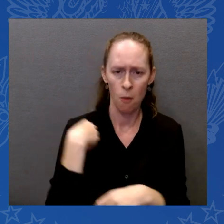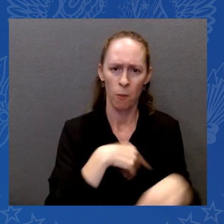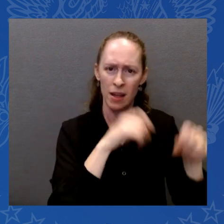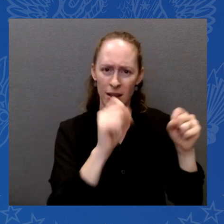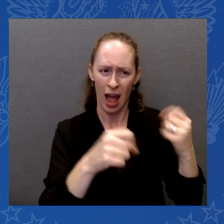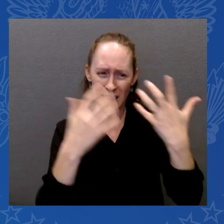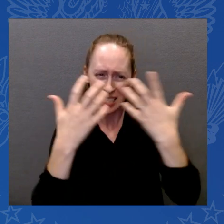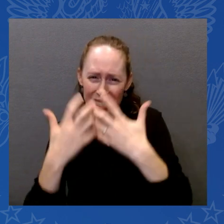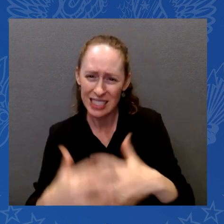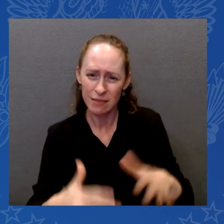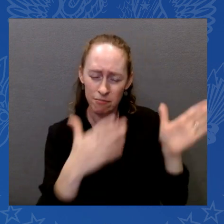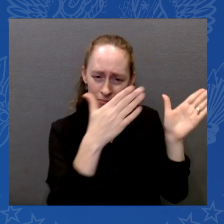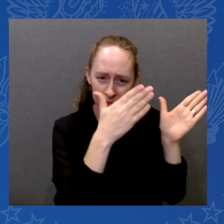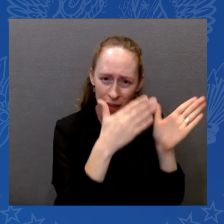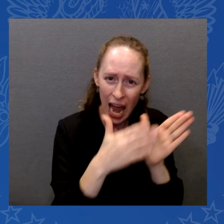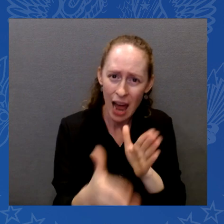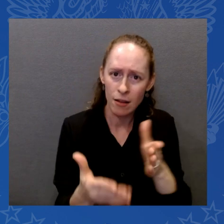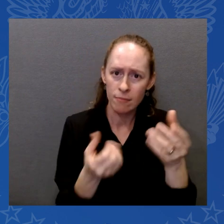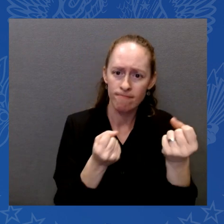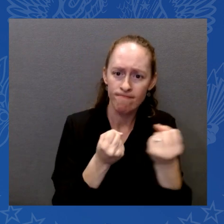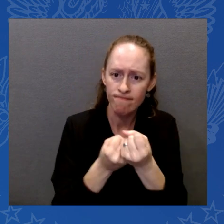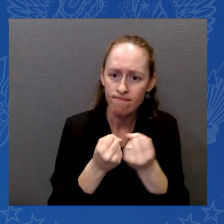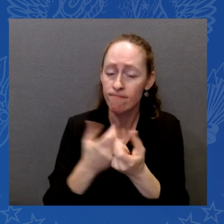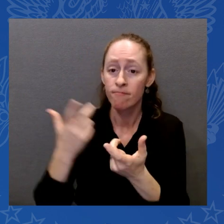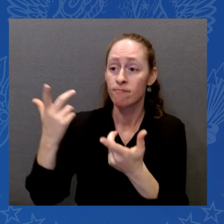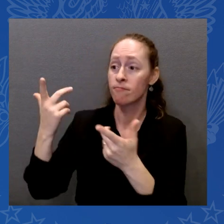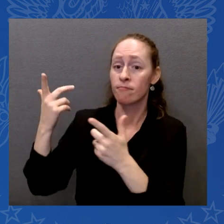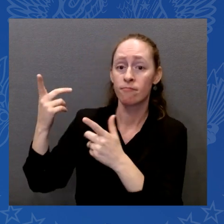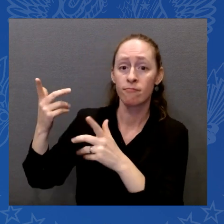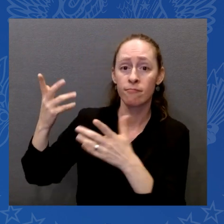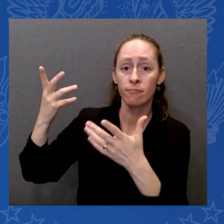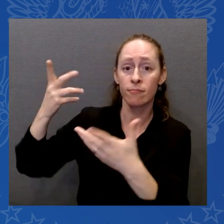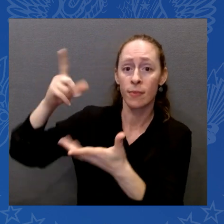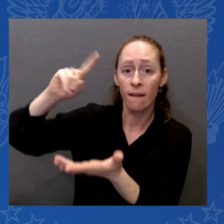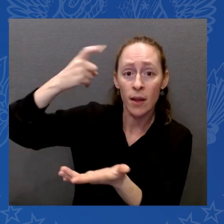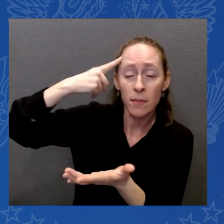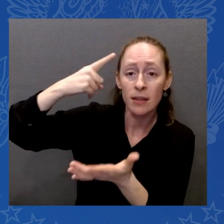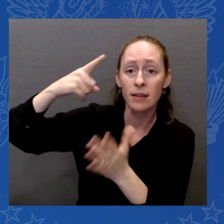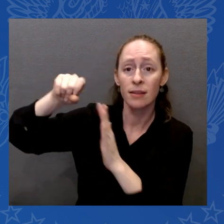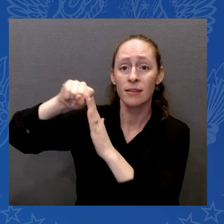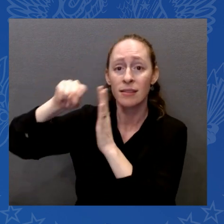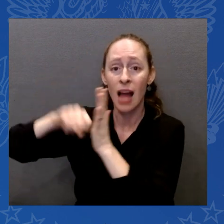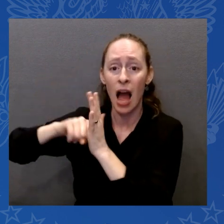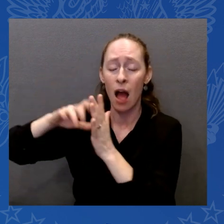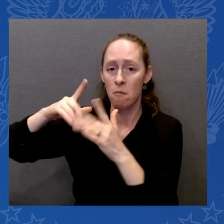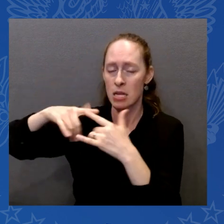and government officials, we are still facing challenges. As predicted, demand for care has already increased.